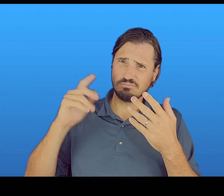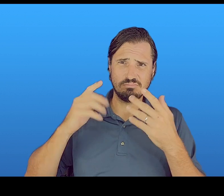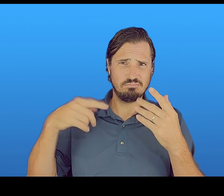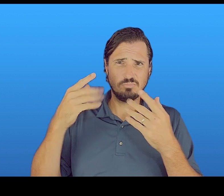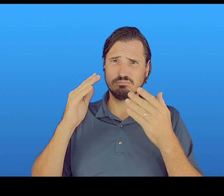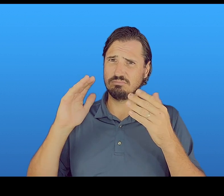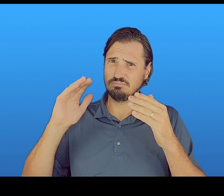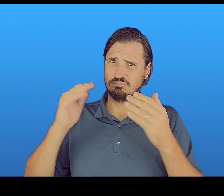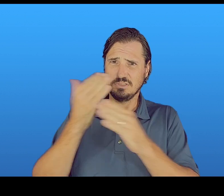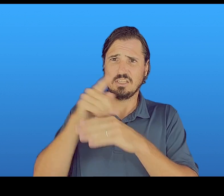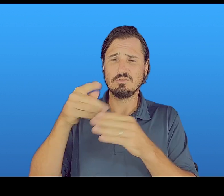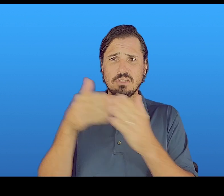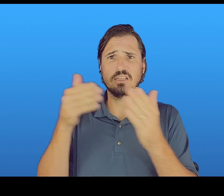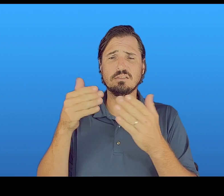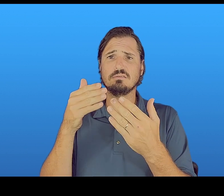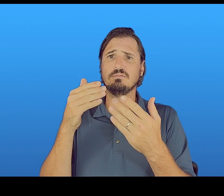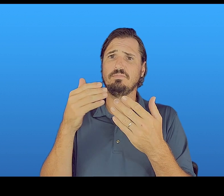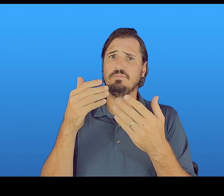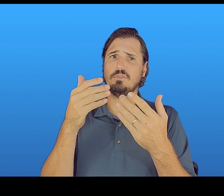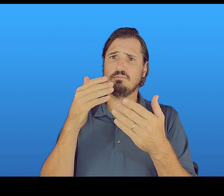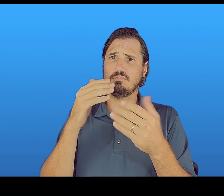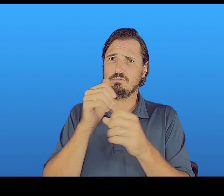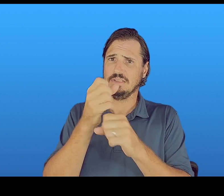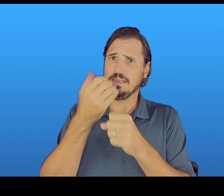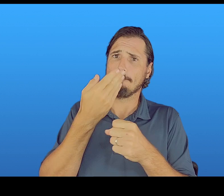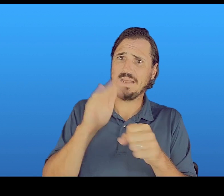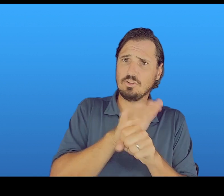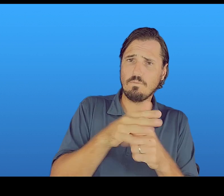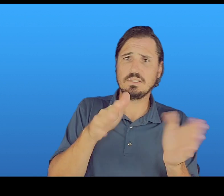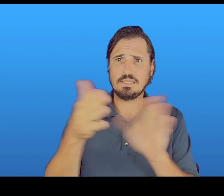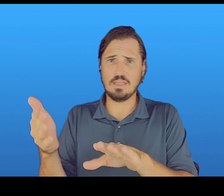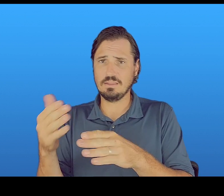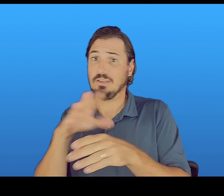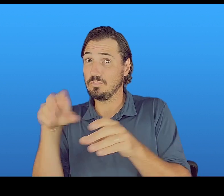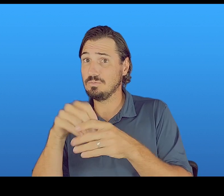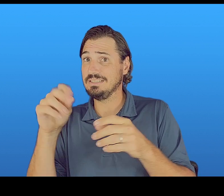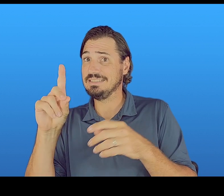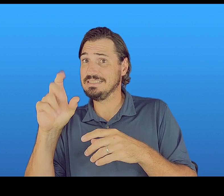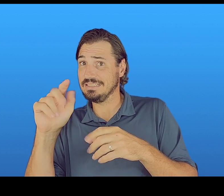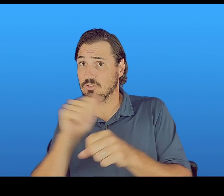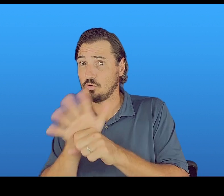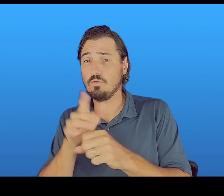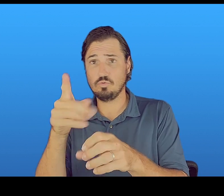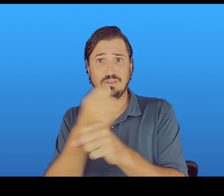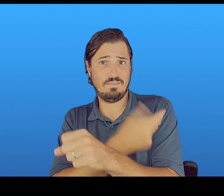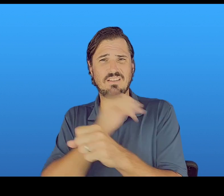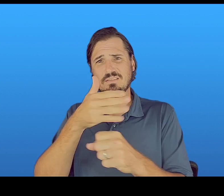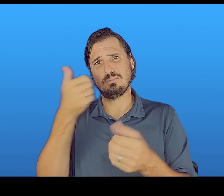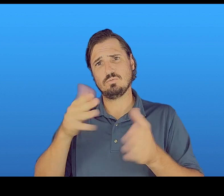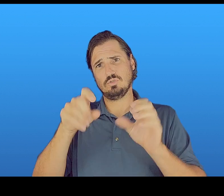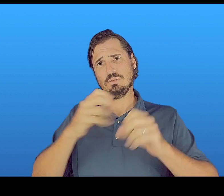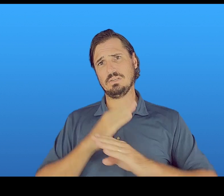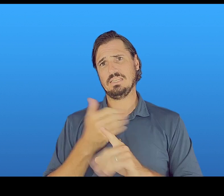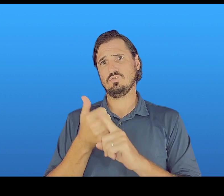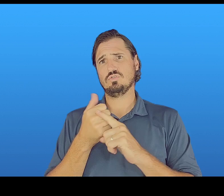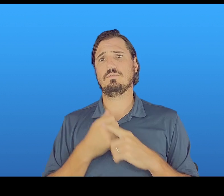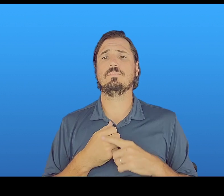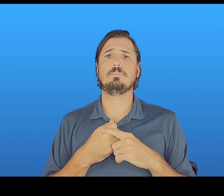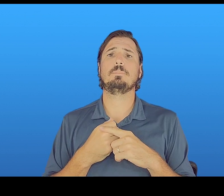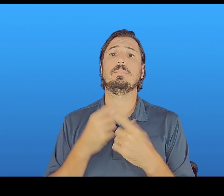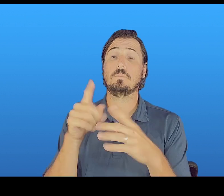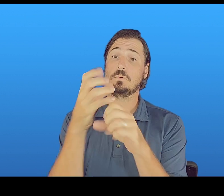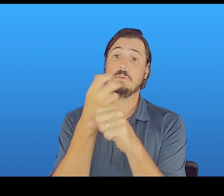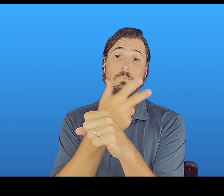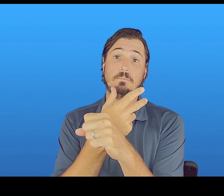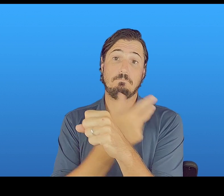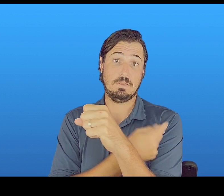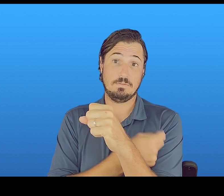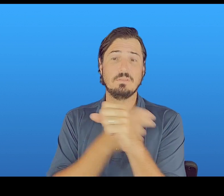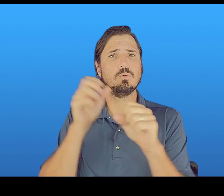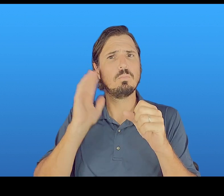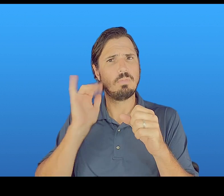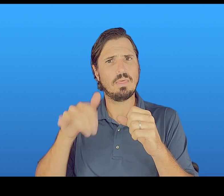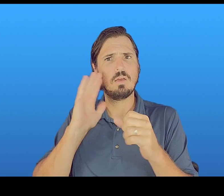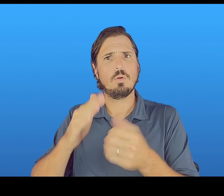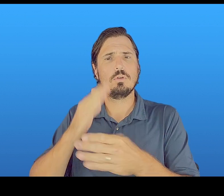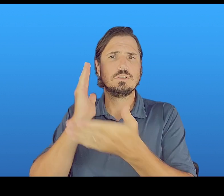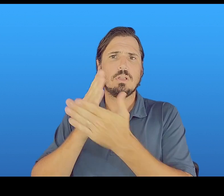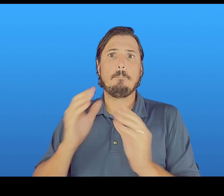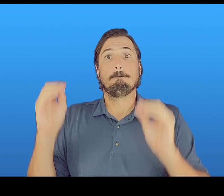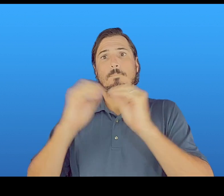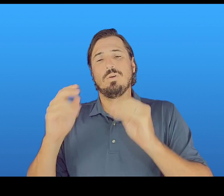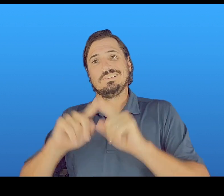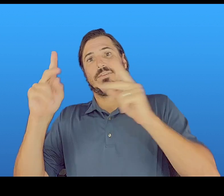death, even against the Delta variant. Getting your initial doses remains the best way to protect yourself and reduce the spread of the virus. Getting vaccinated also helps prevent new variants